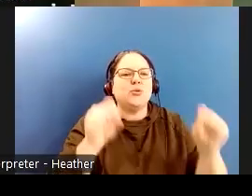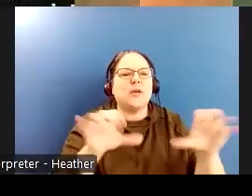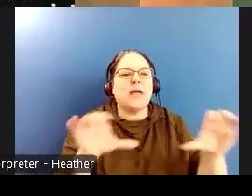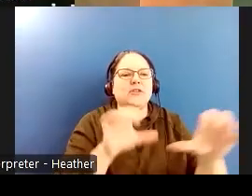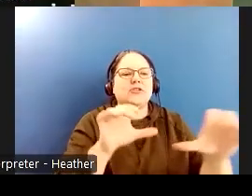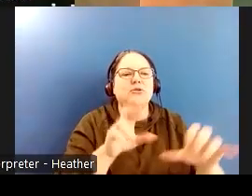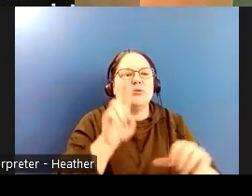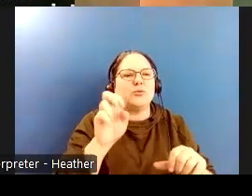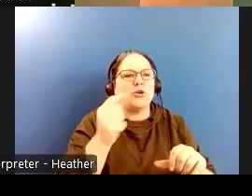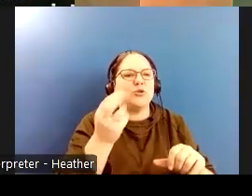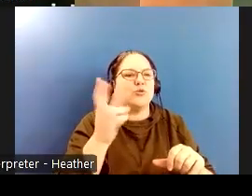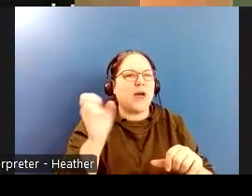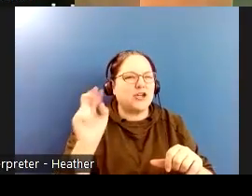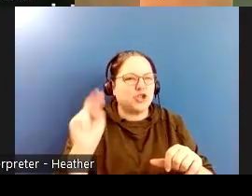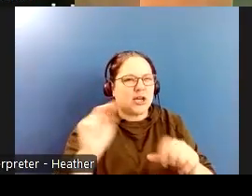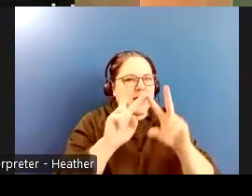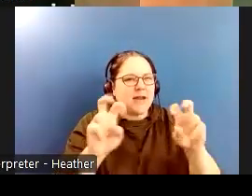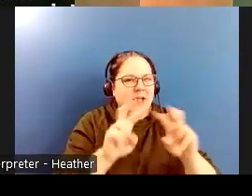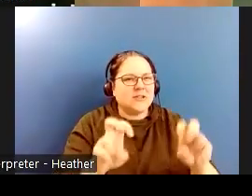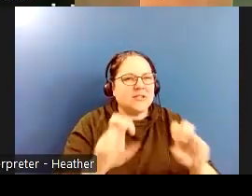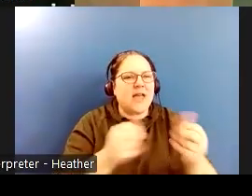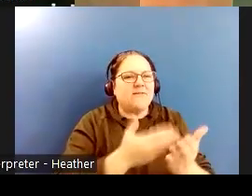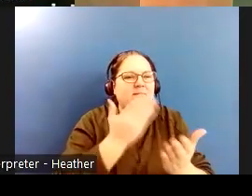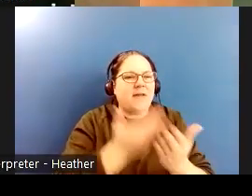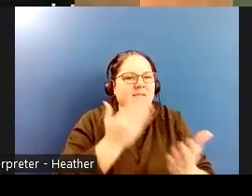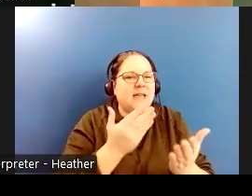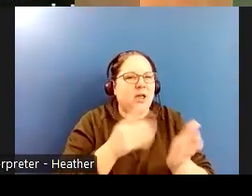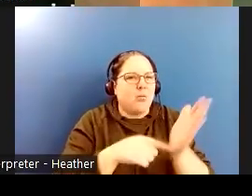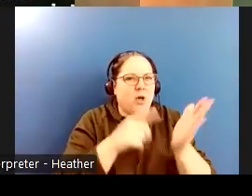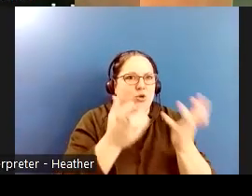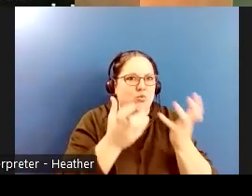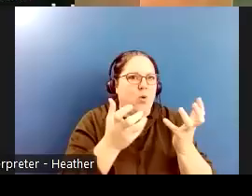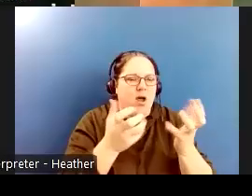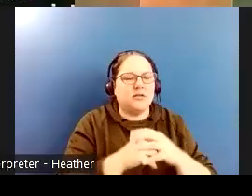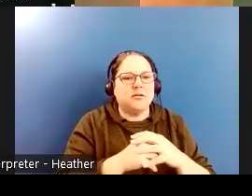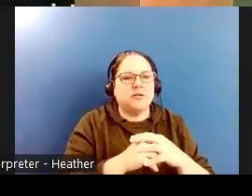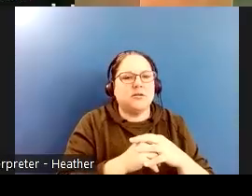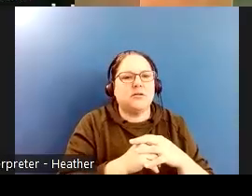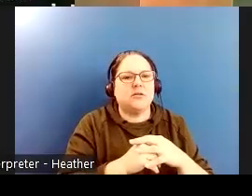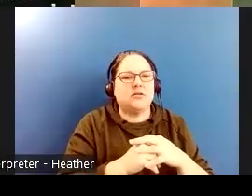of validate this the scale for what we wanted to do. Uh I also looked at early childhood adversity